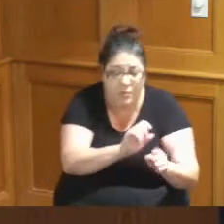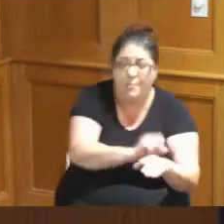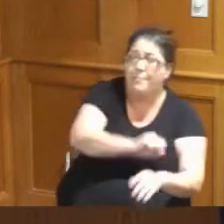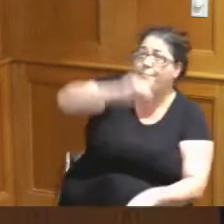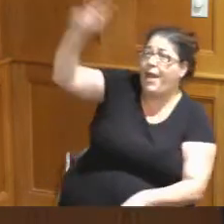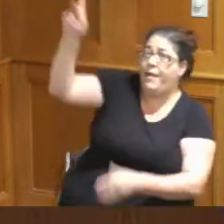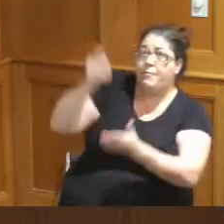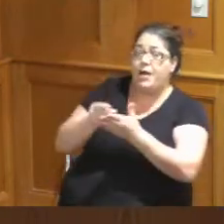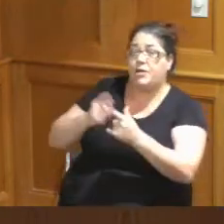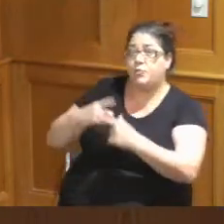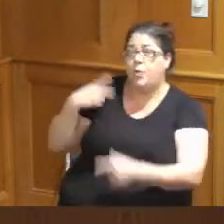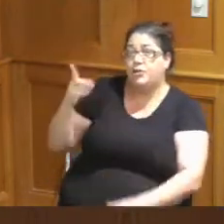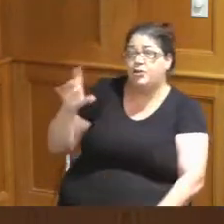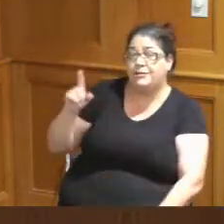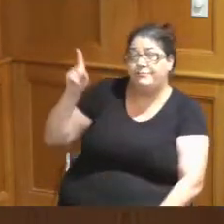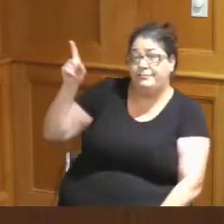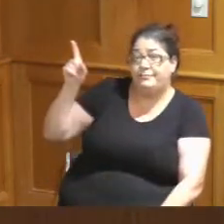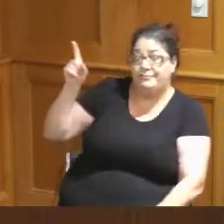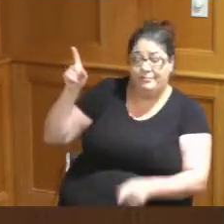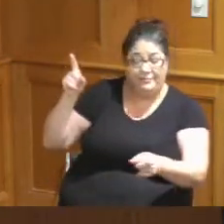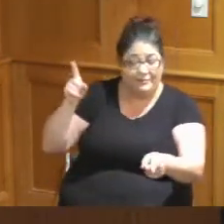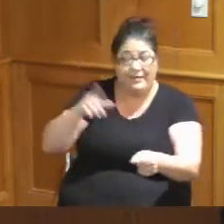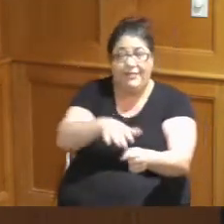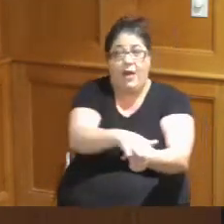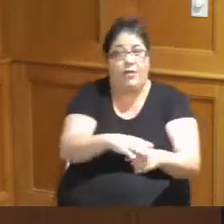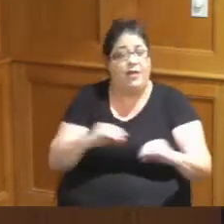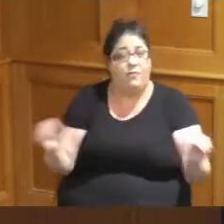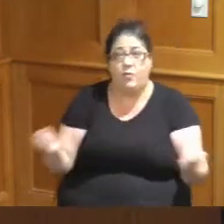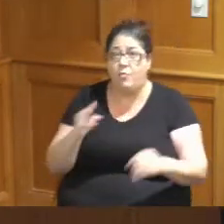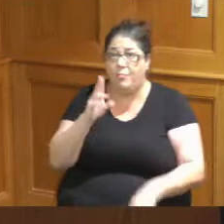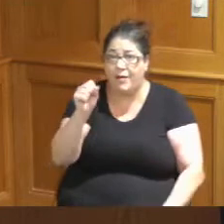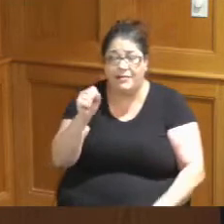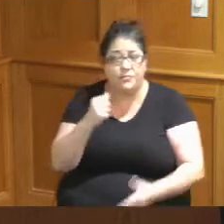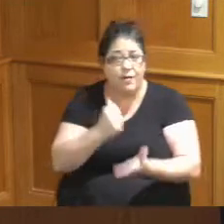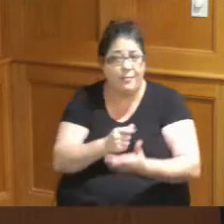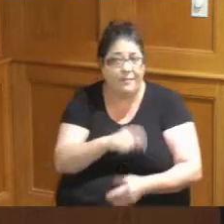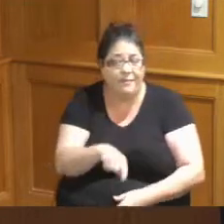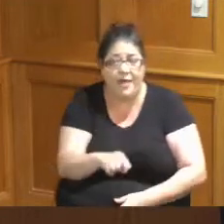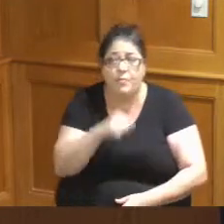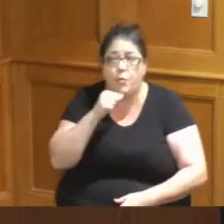and they don't have a five on three relief bus they don't have the Innovative things that we've